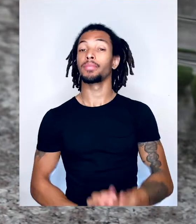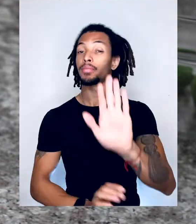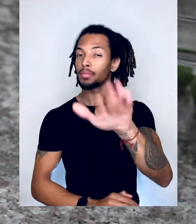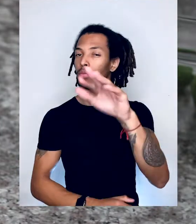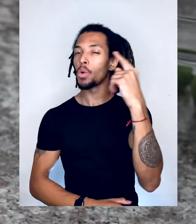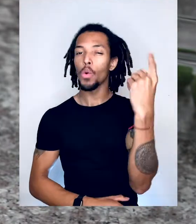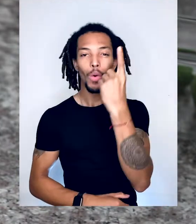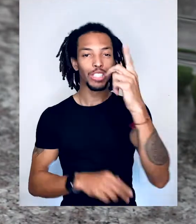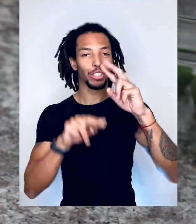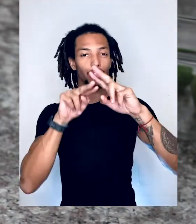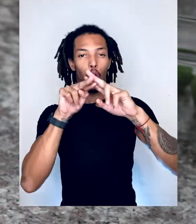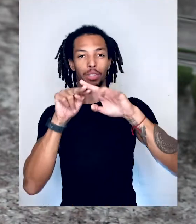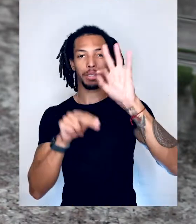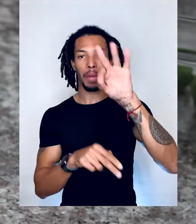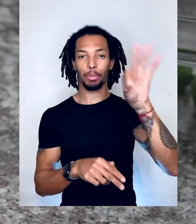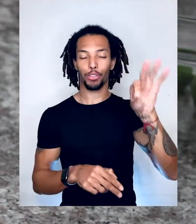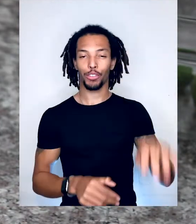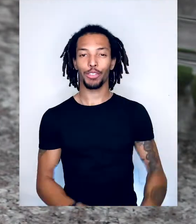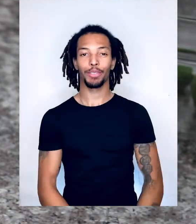And always, salt and pepper.